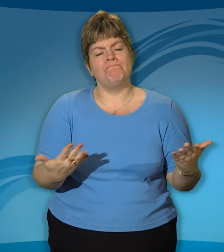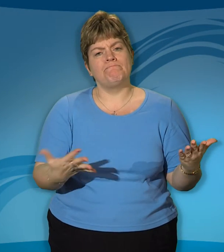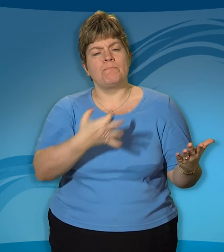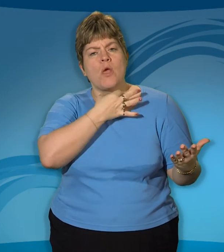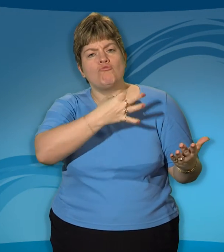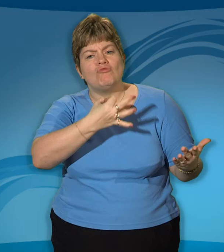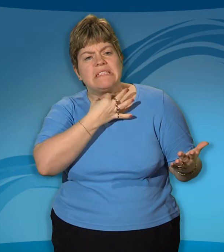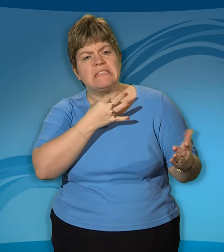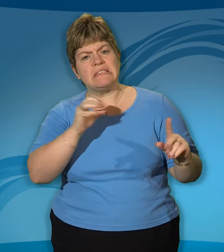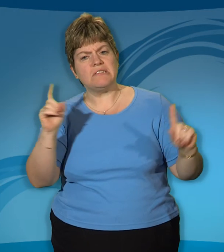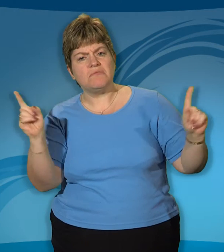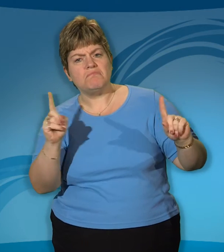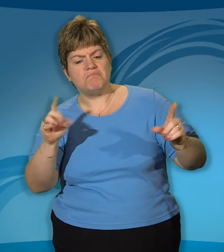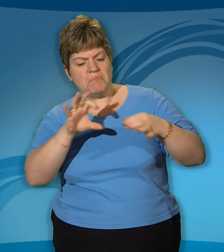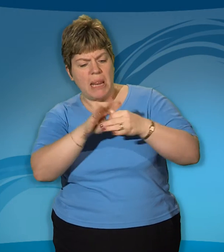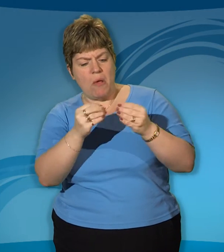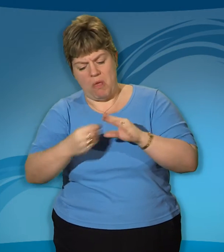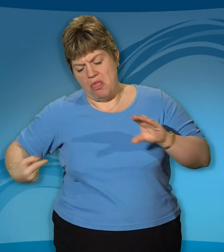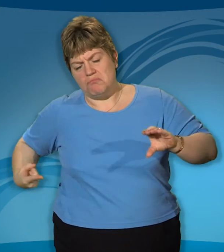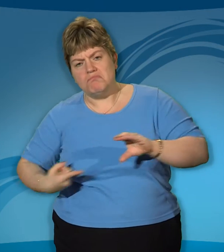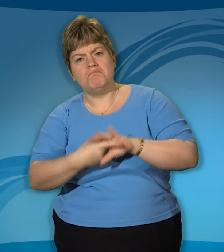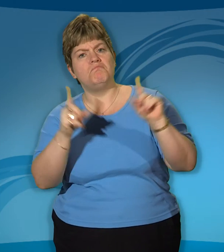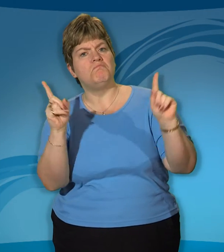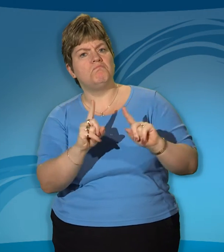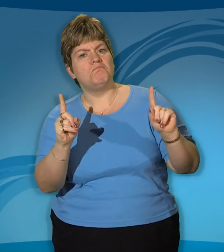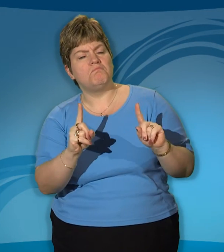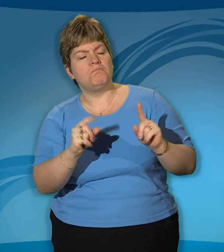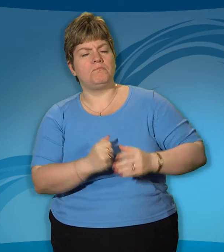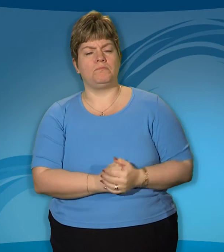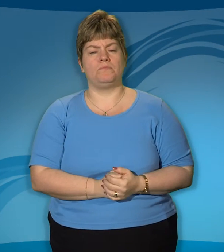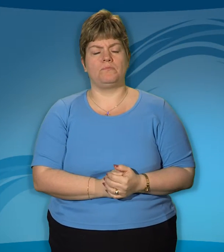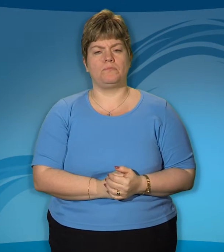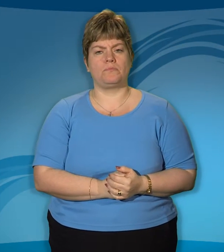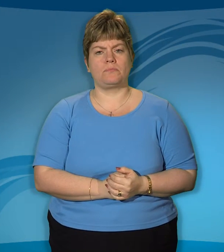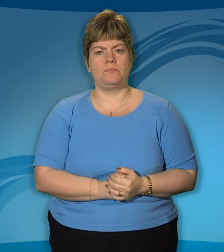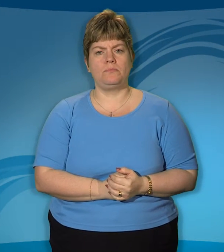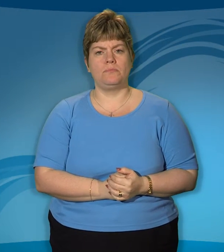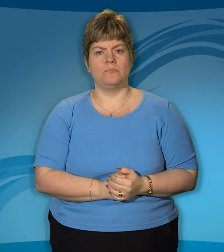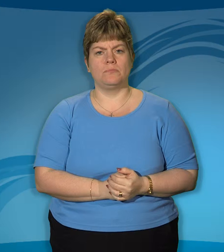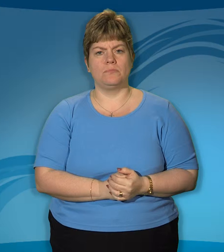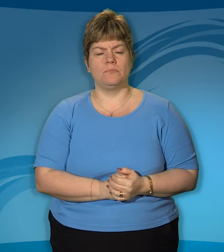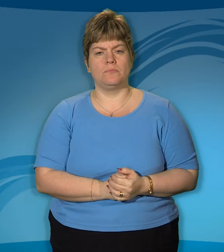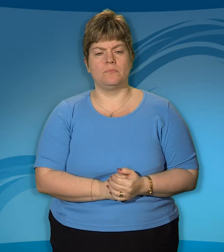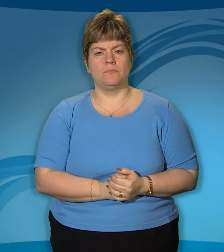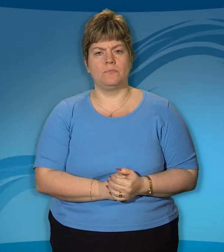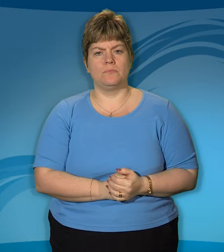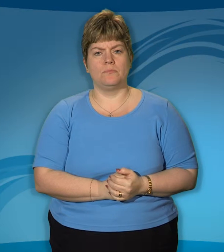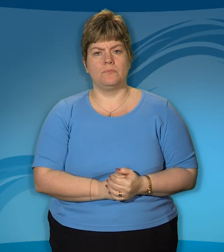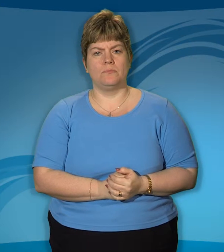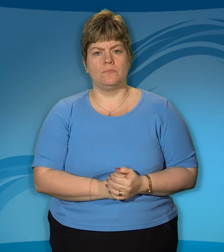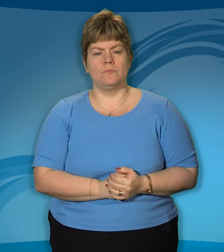What are the risks, consequences and alternatives associated with having a flexible sigmoidoscopy?